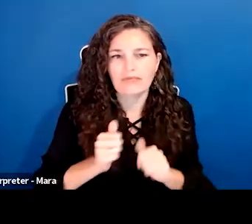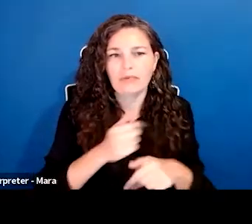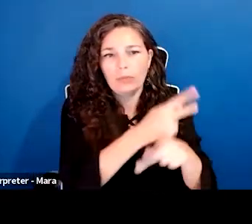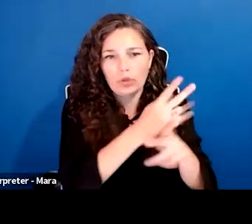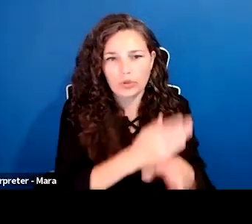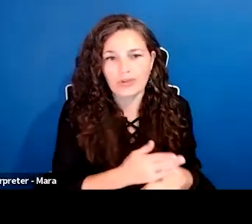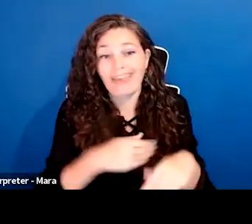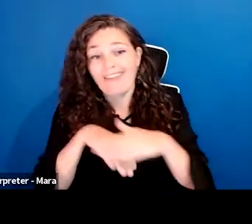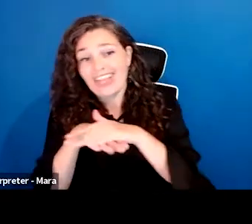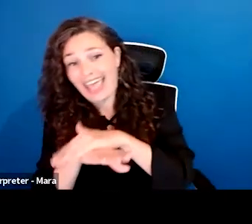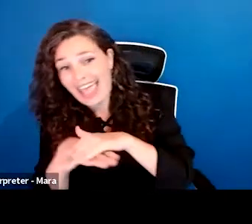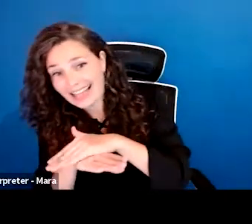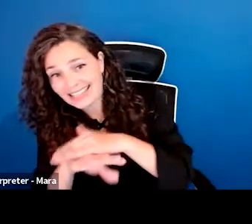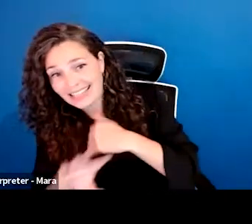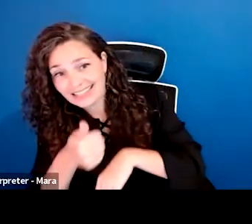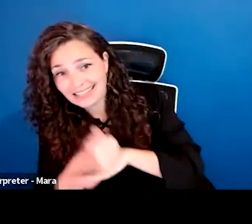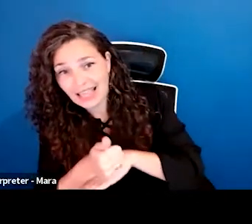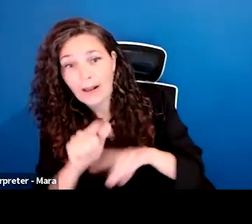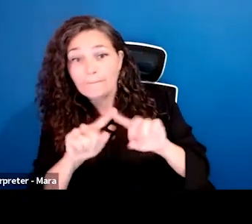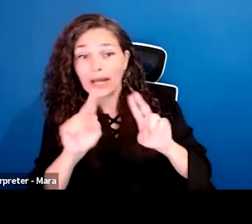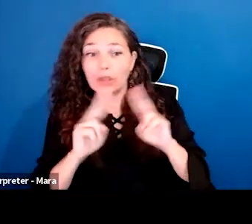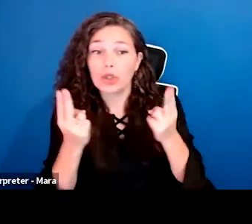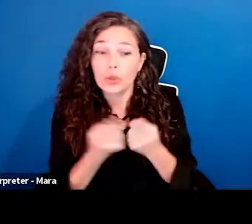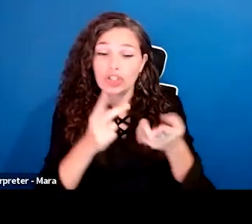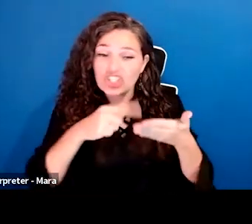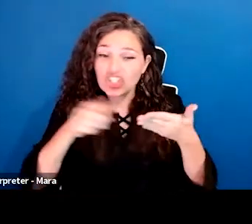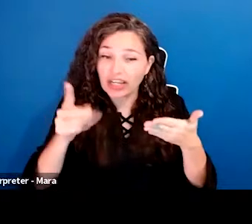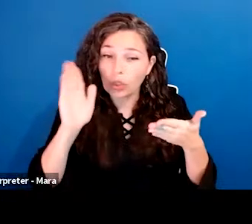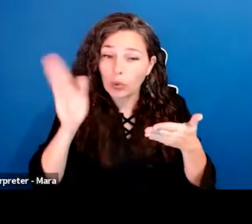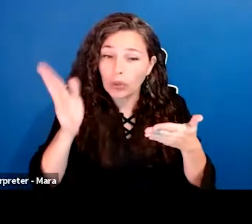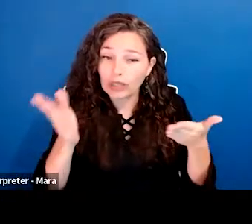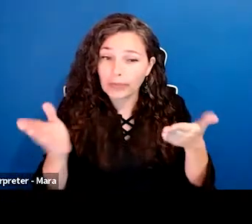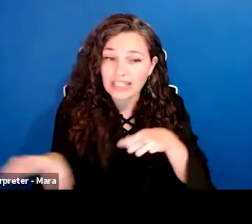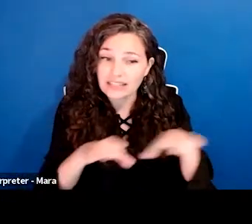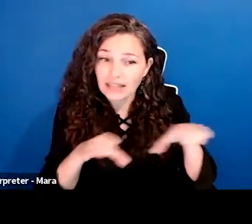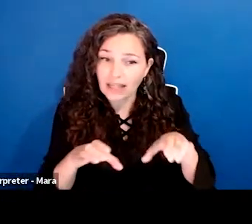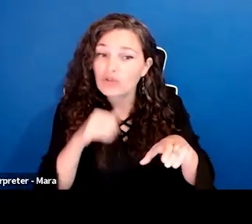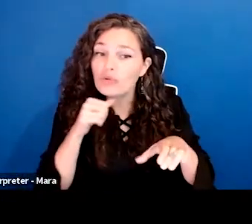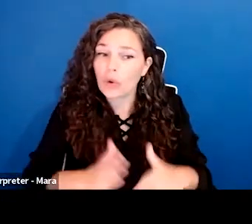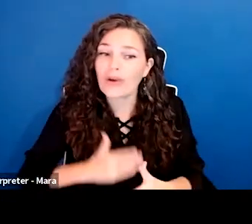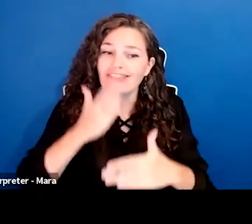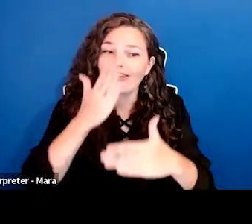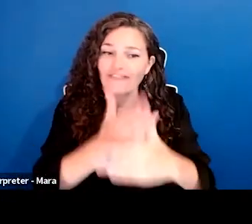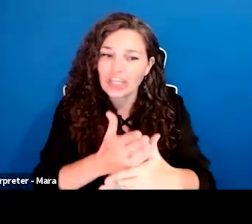but the union's checking shall be done such a manner as not to interfere with production.